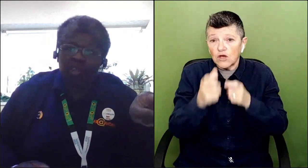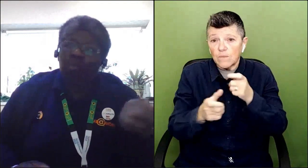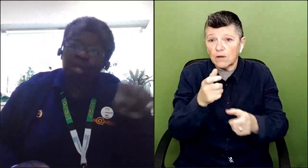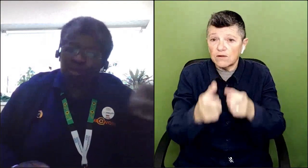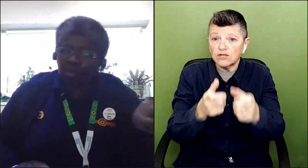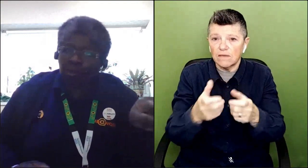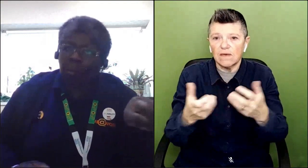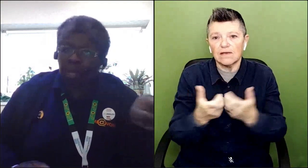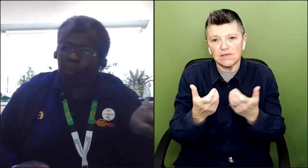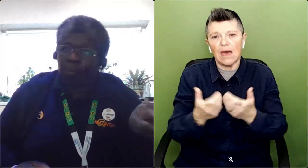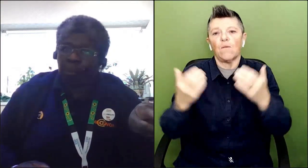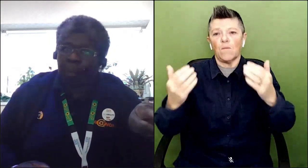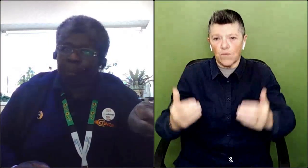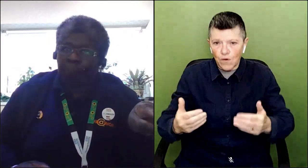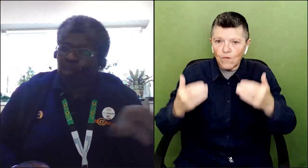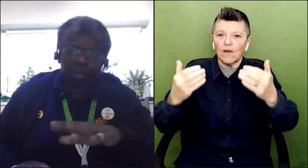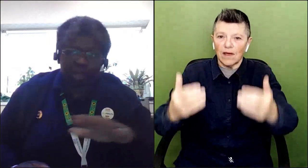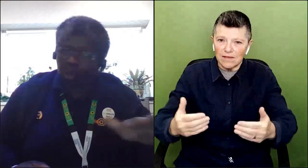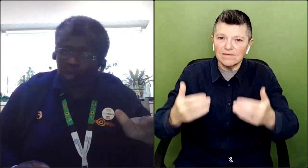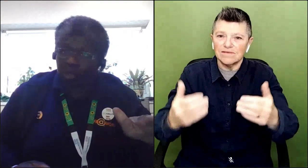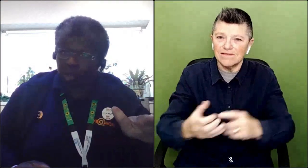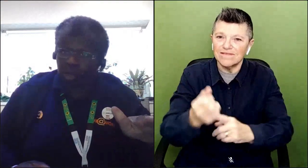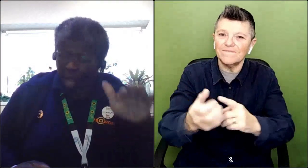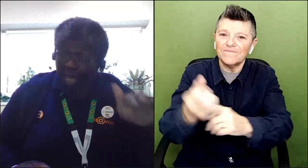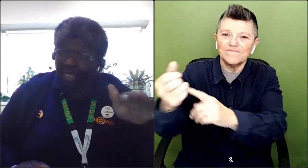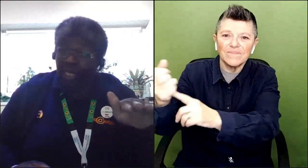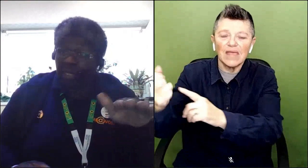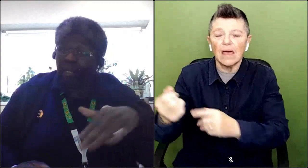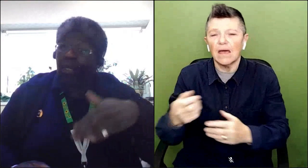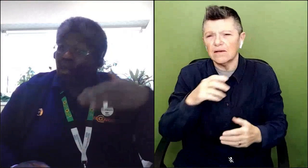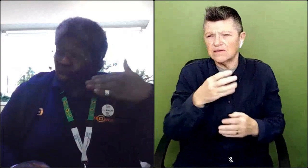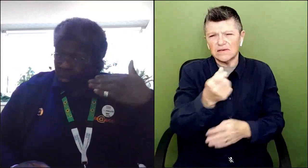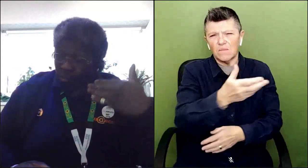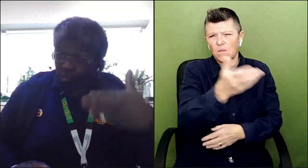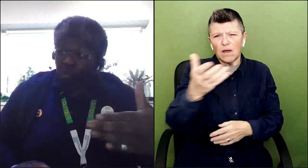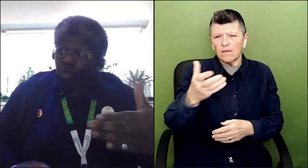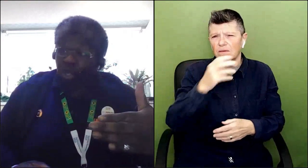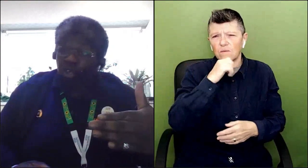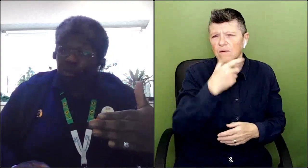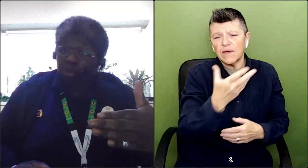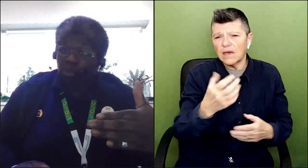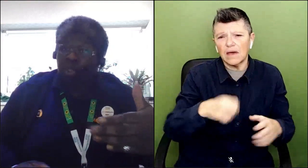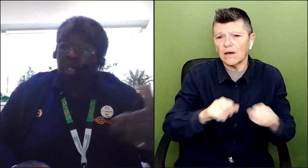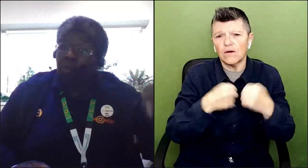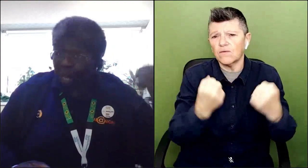will be a group of people, doesn't matter whether it's ideally through the hospitals,